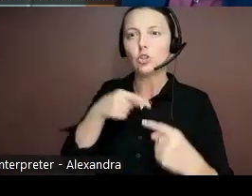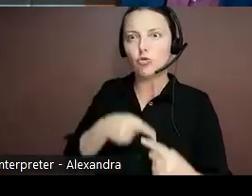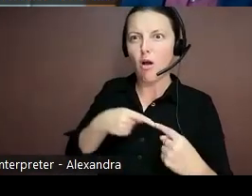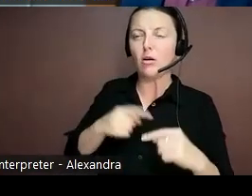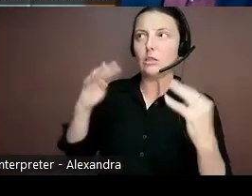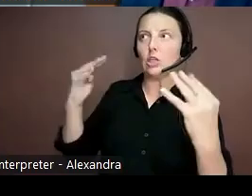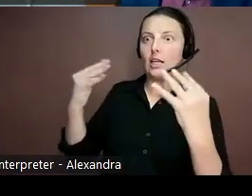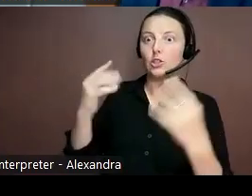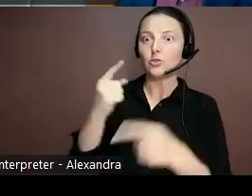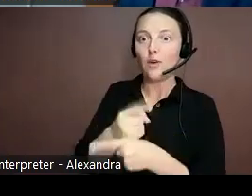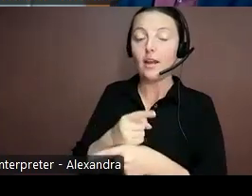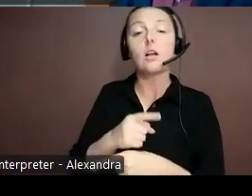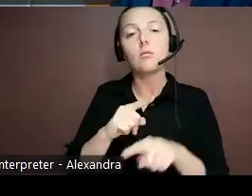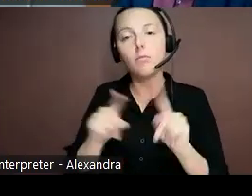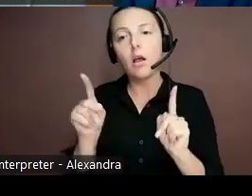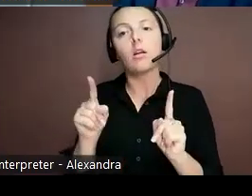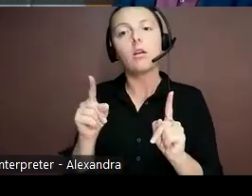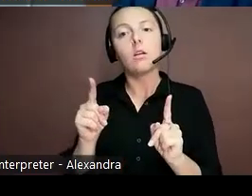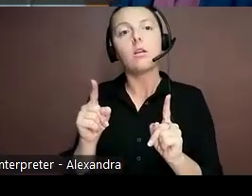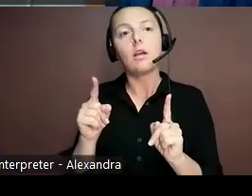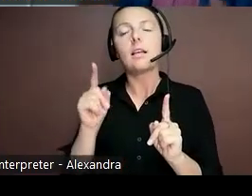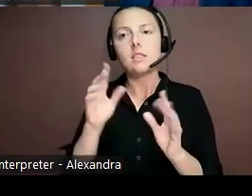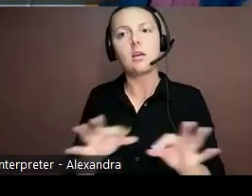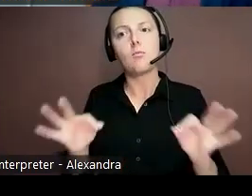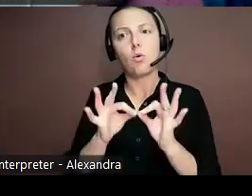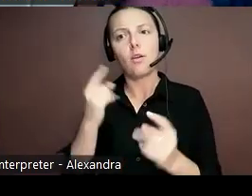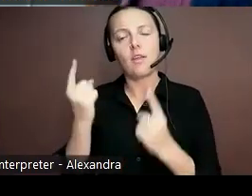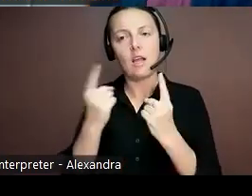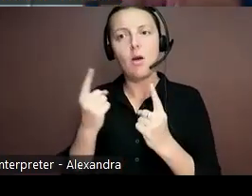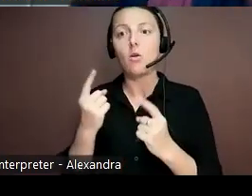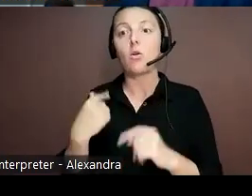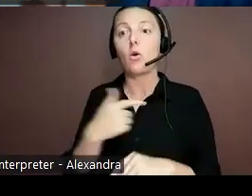contingent on them having an aggressive episode. And then we want to make sure that you know we're